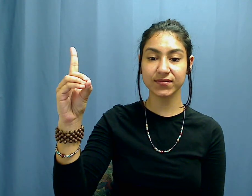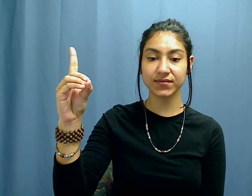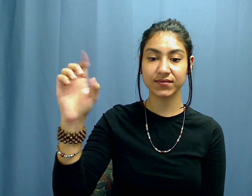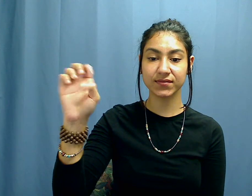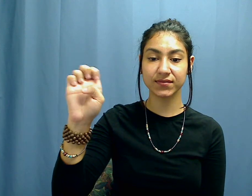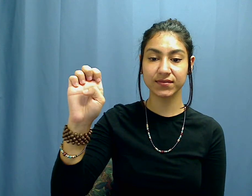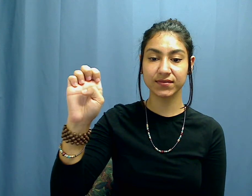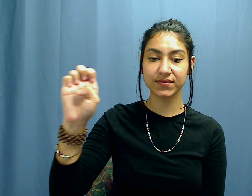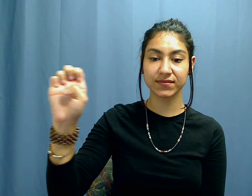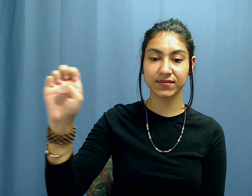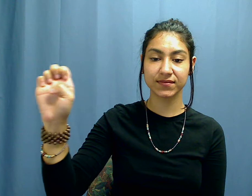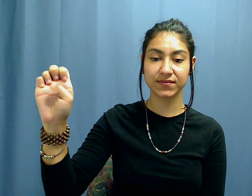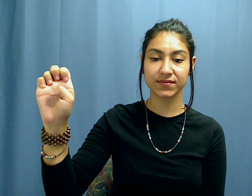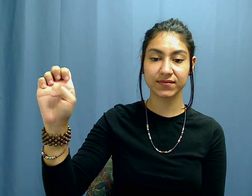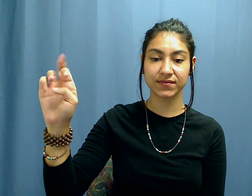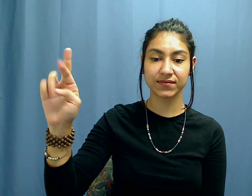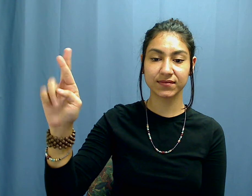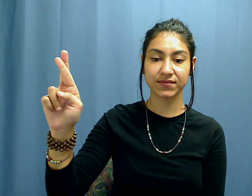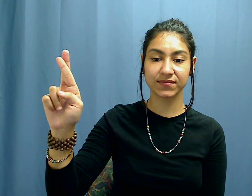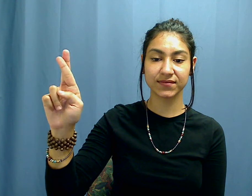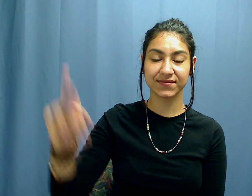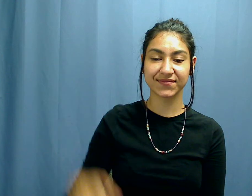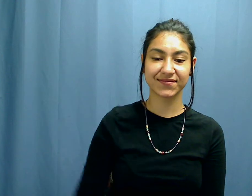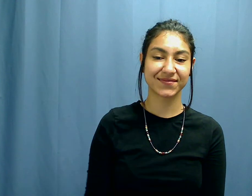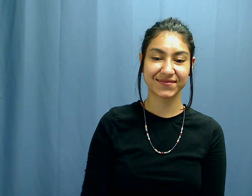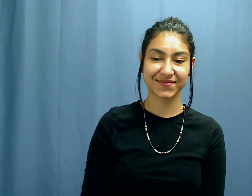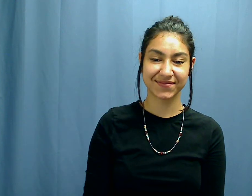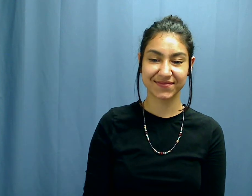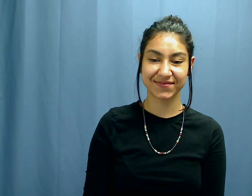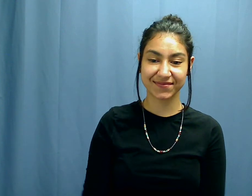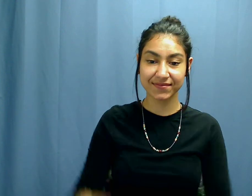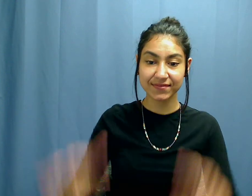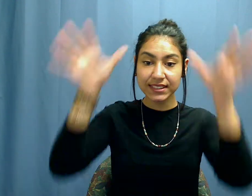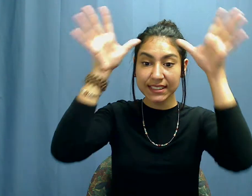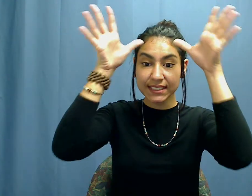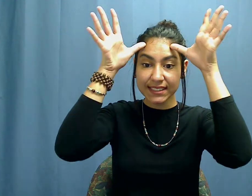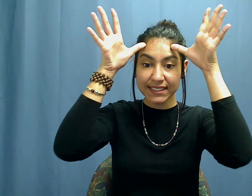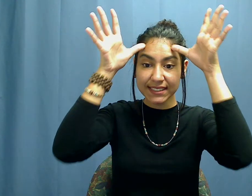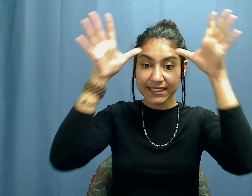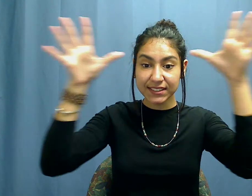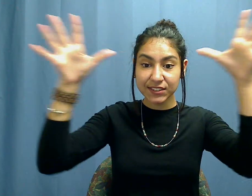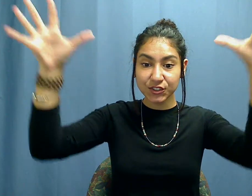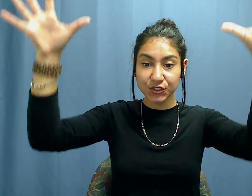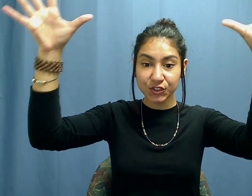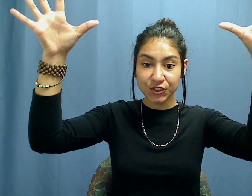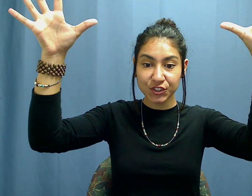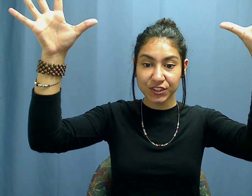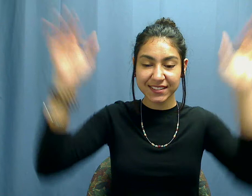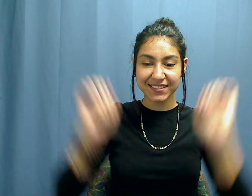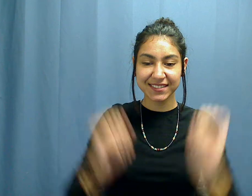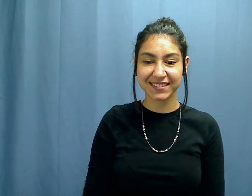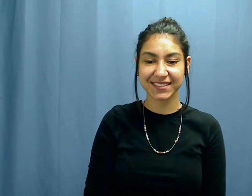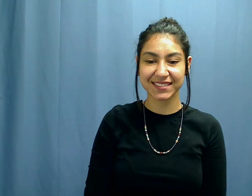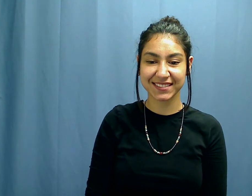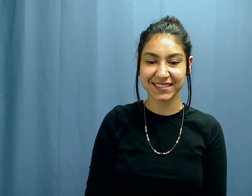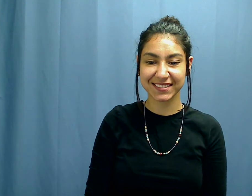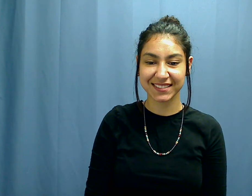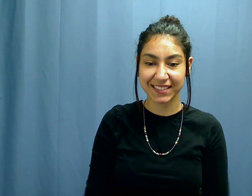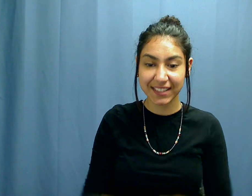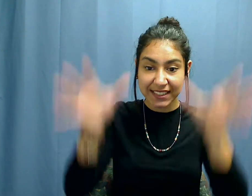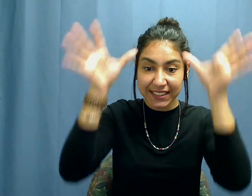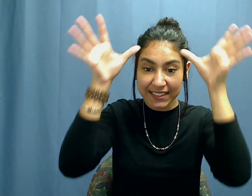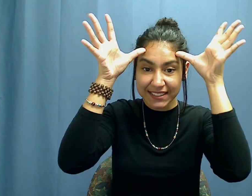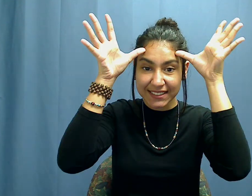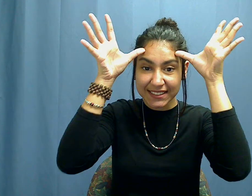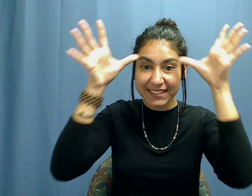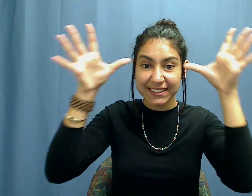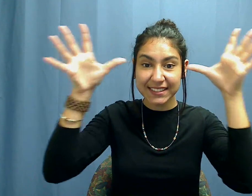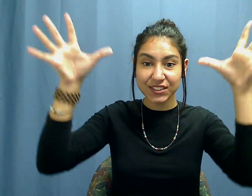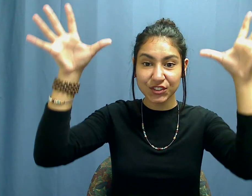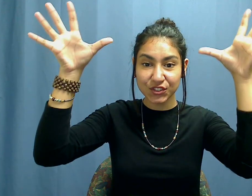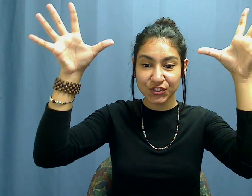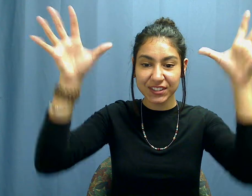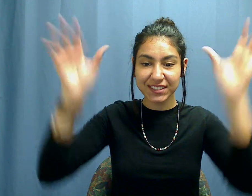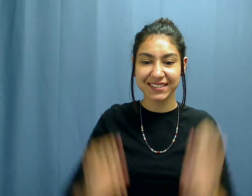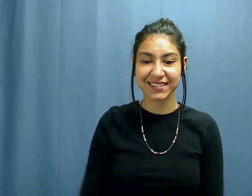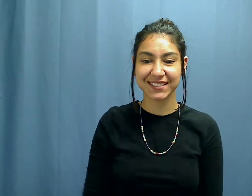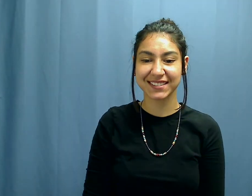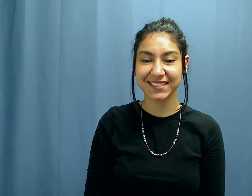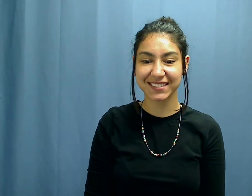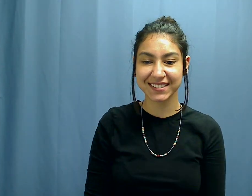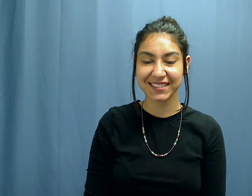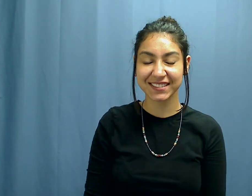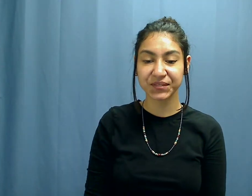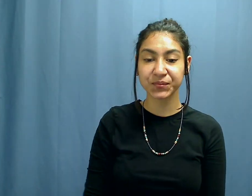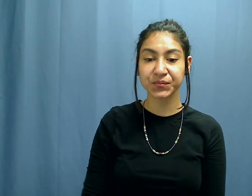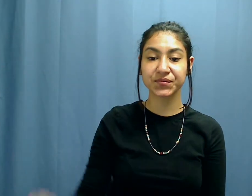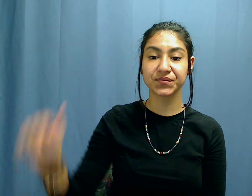Deer